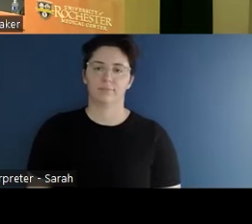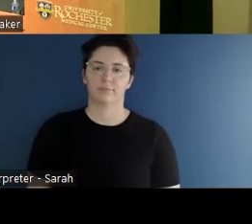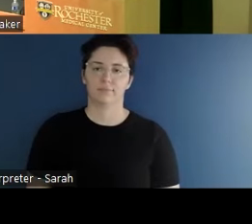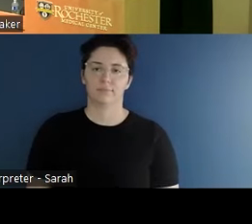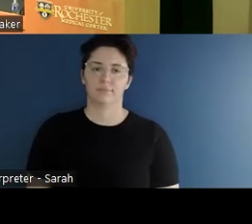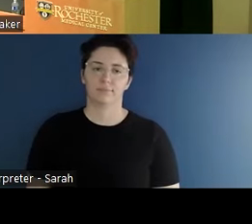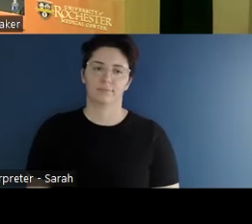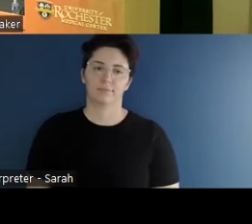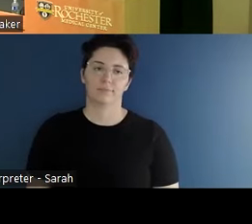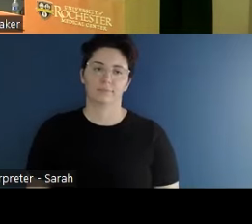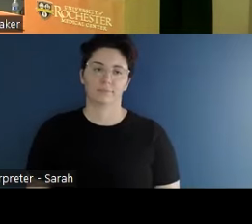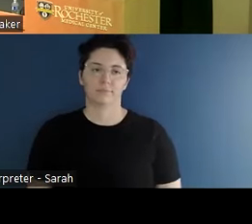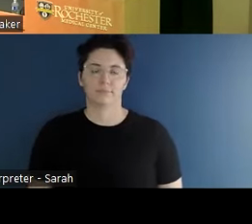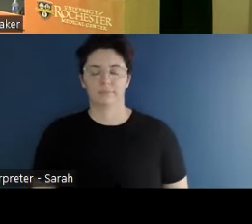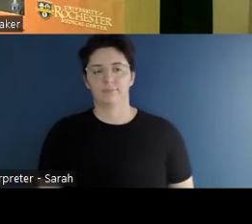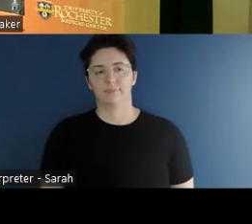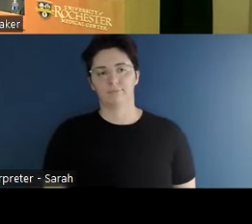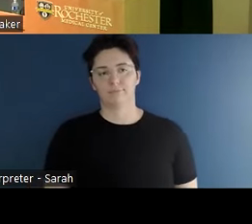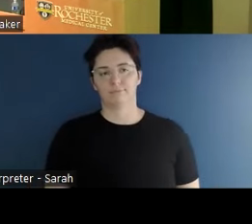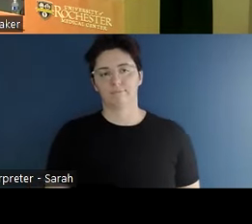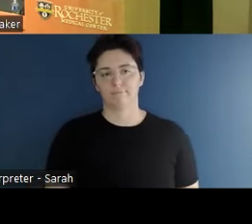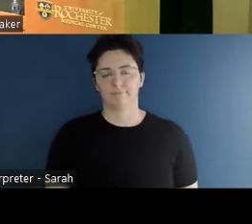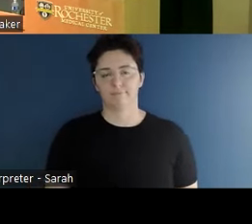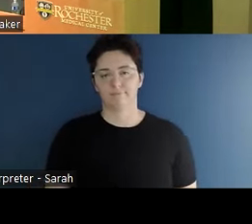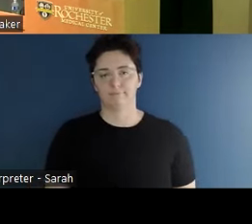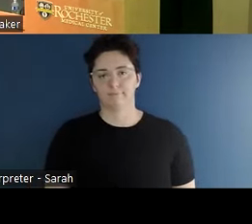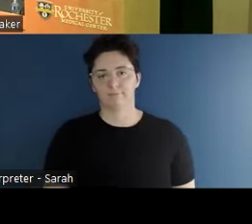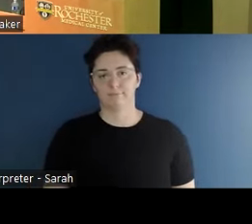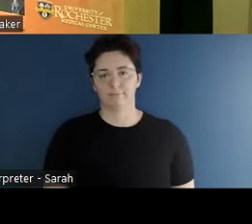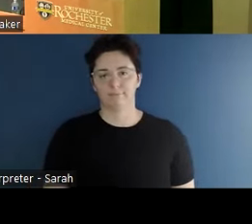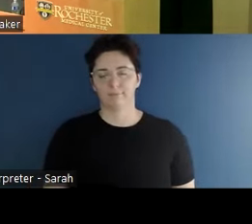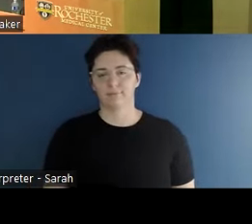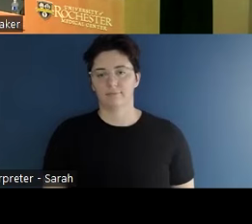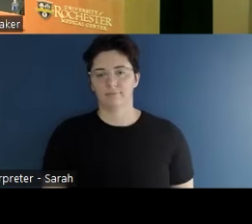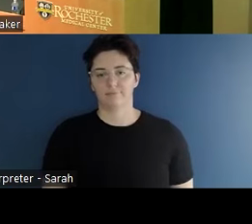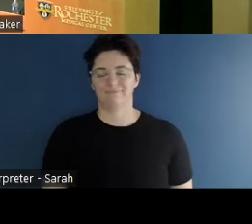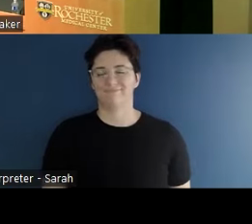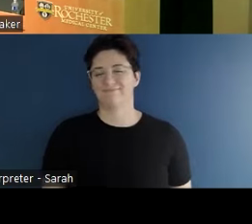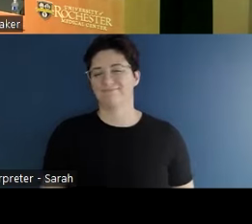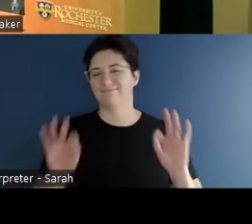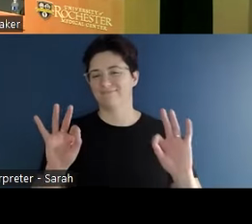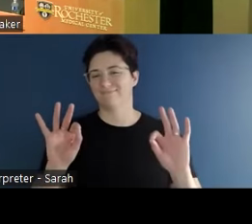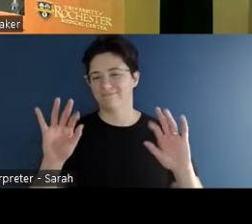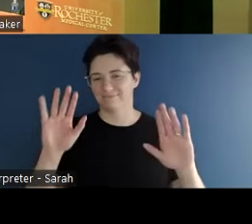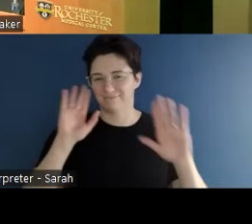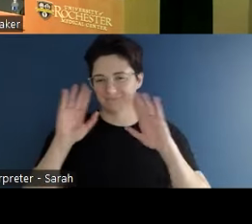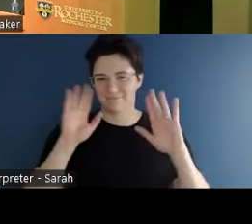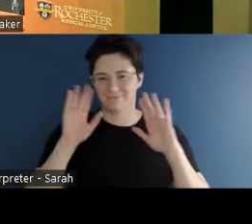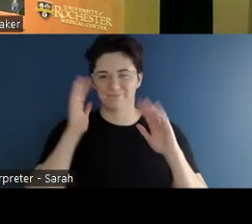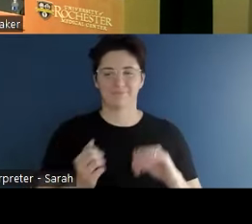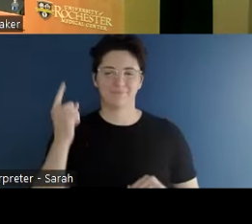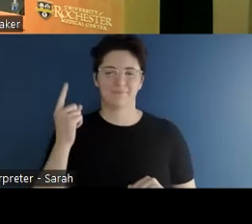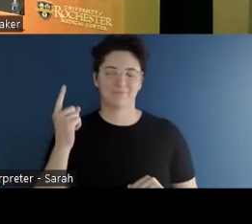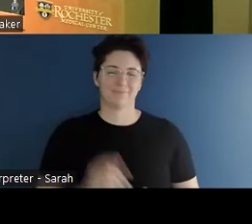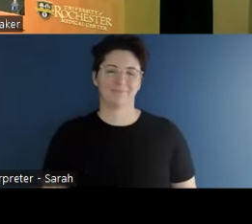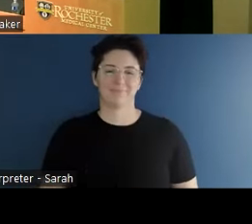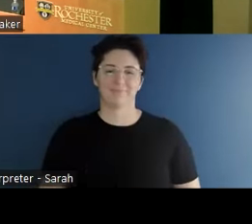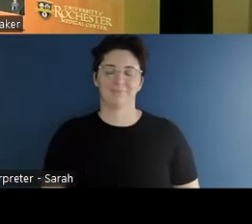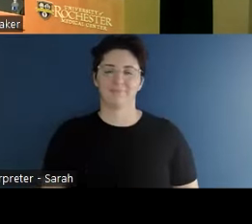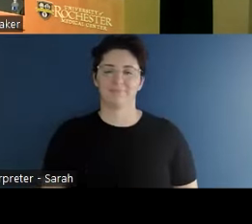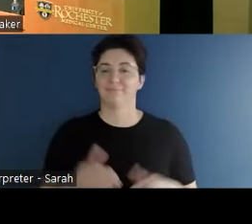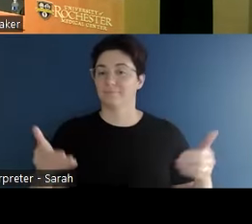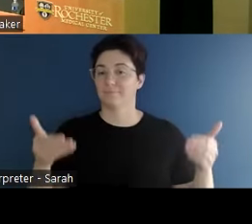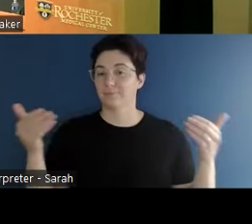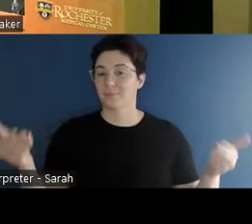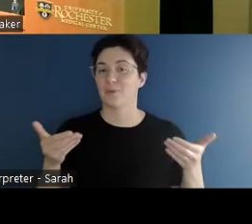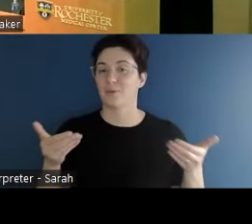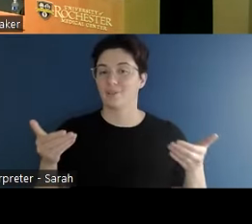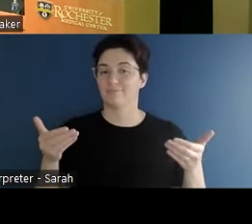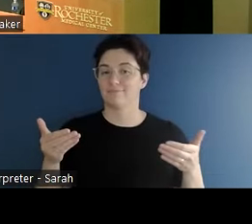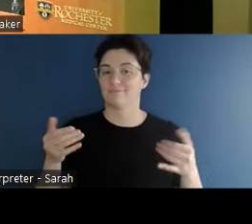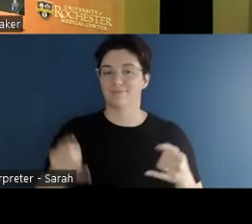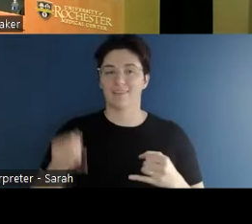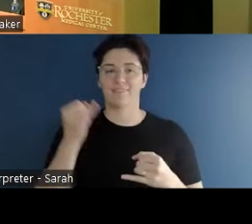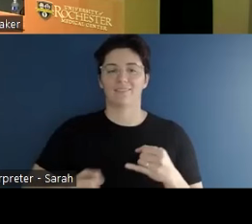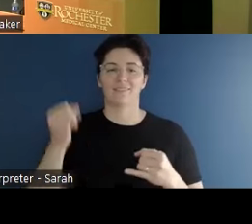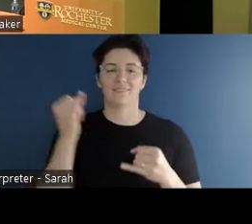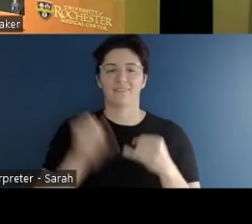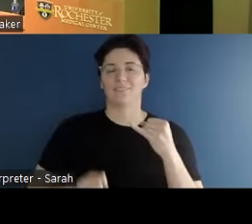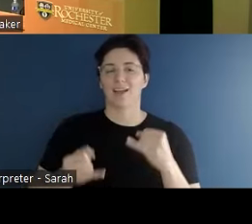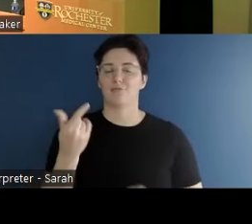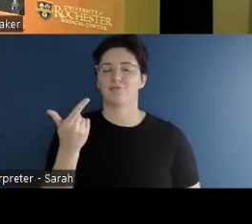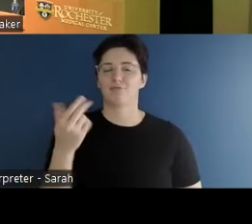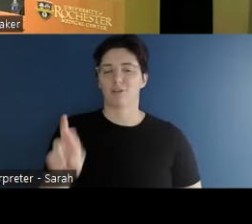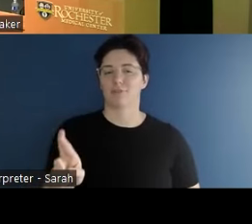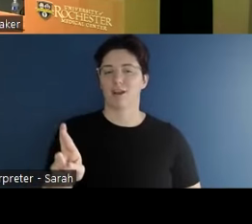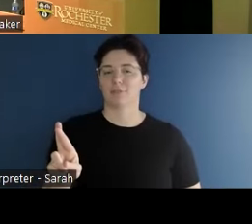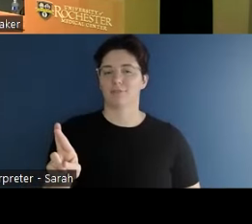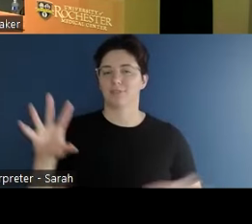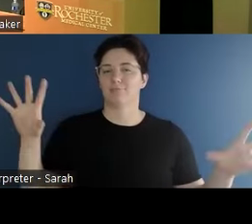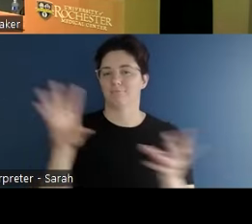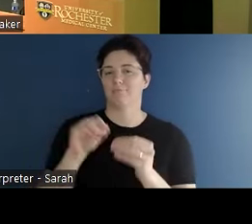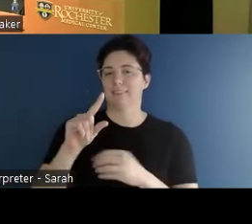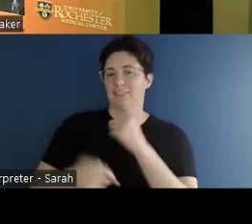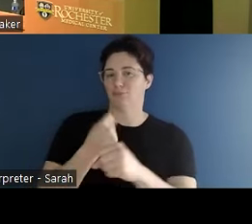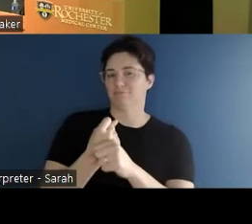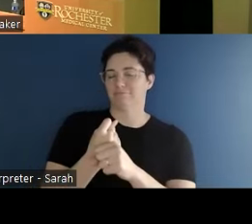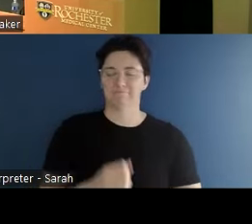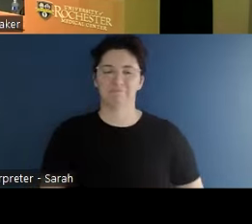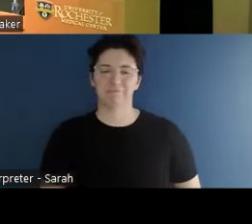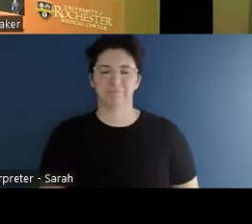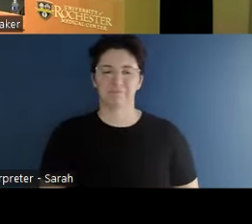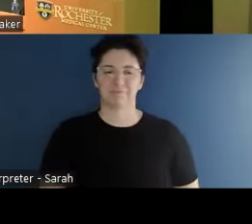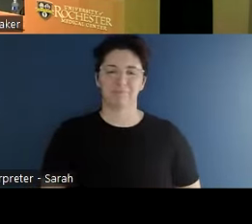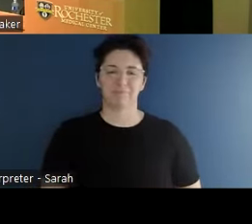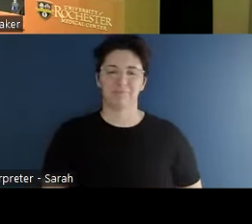minutes hello everybody and welcome to our final angle rounds uh session of this Academic Year uh